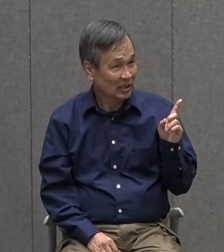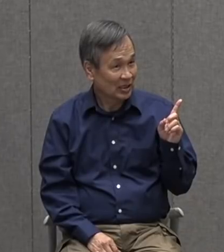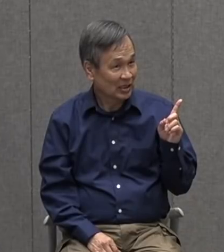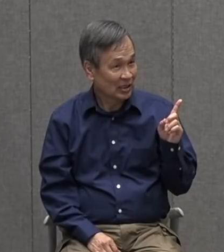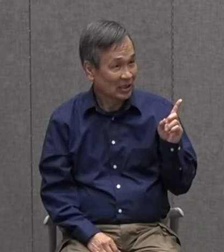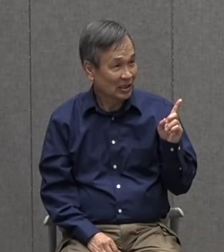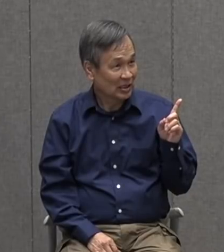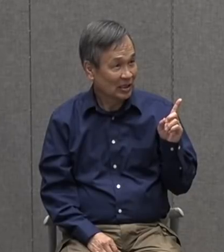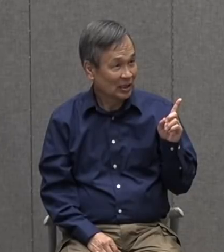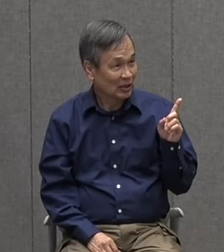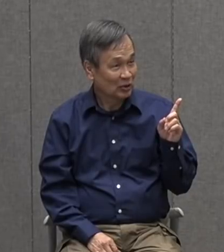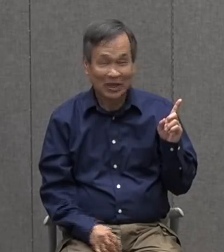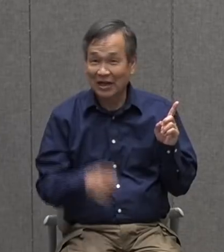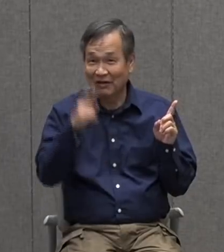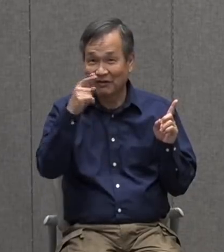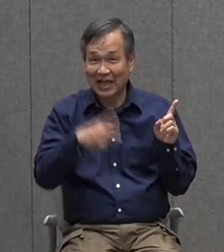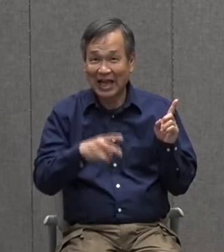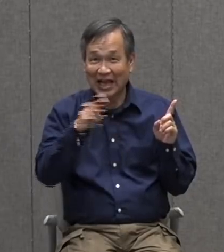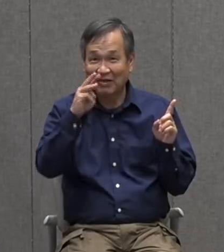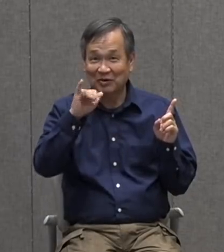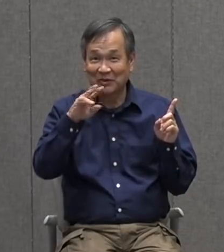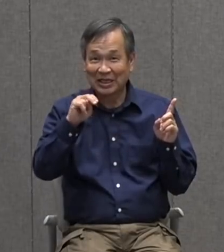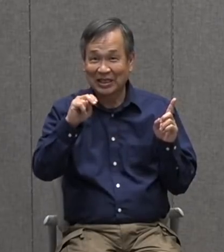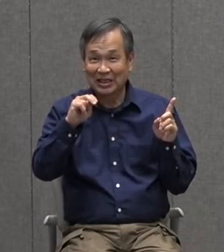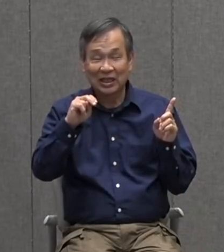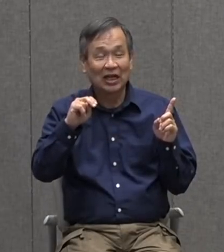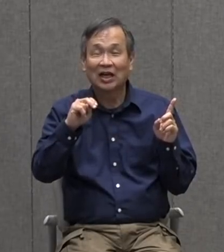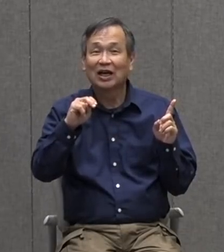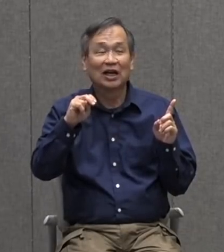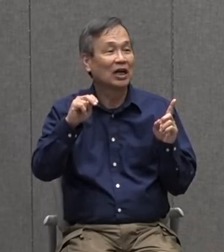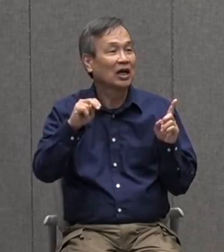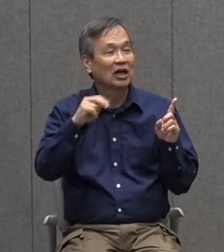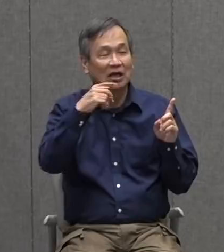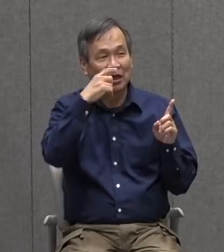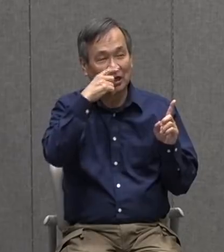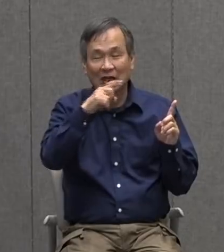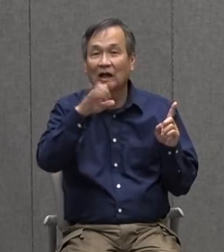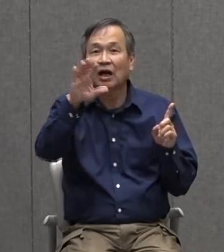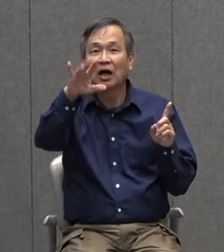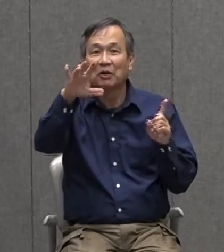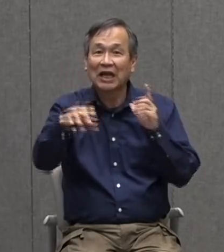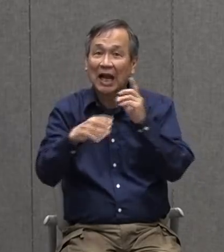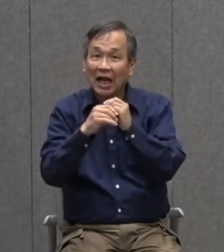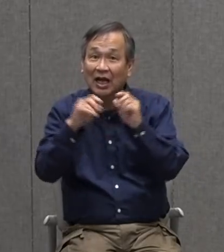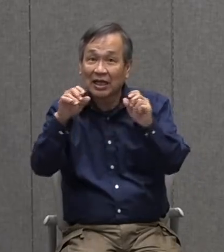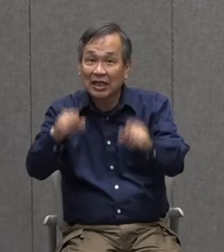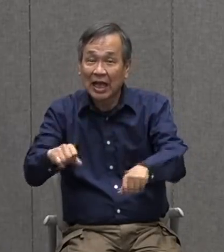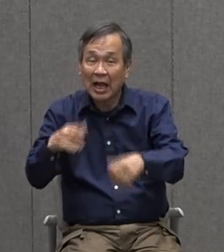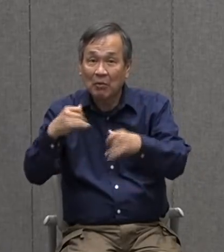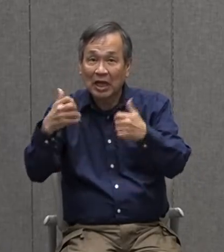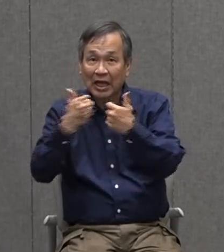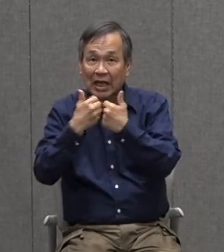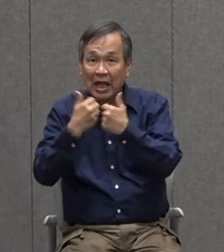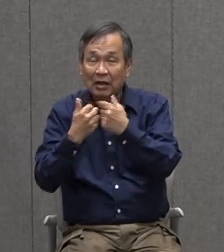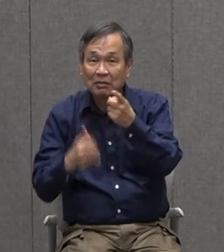like half a minute well, but maybe you can play this game. As you can see something that might be very easy